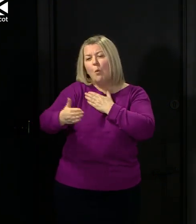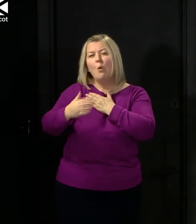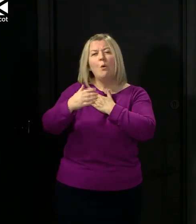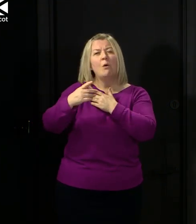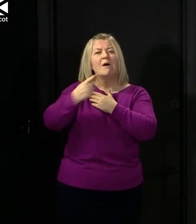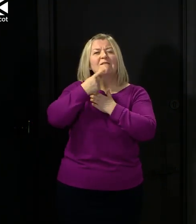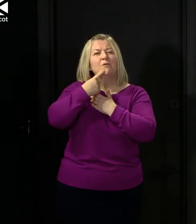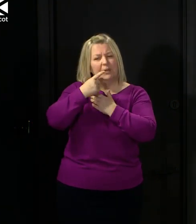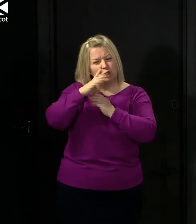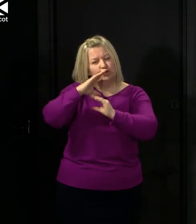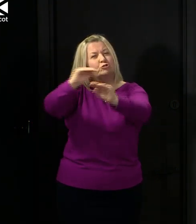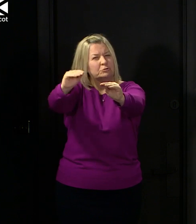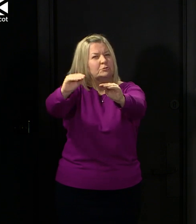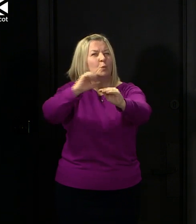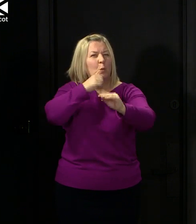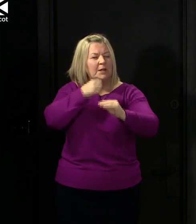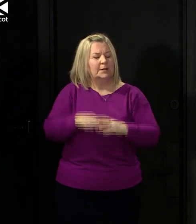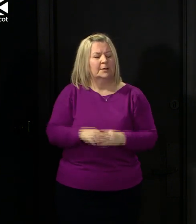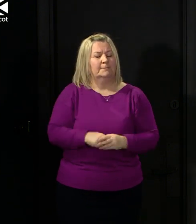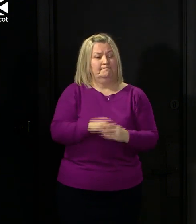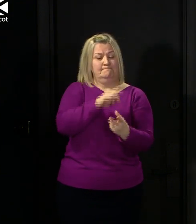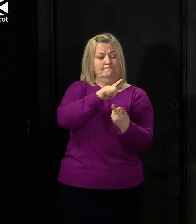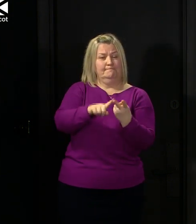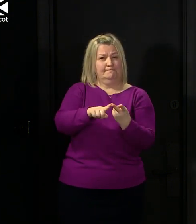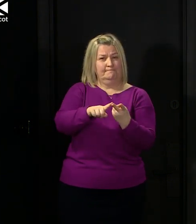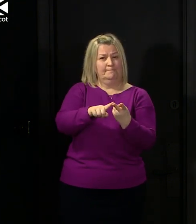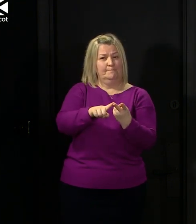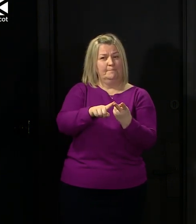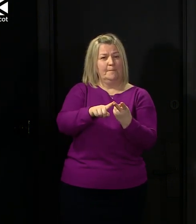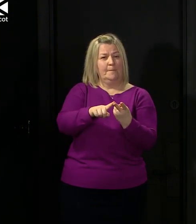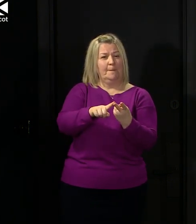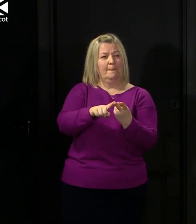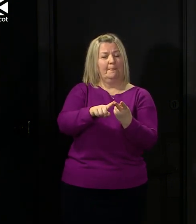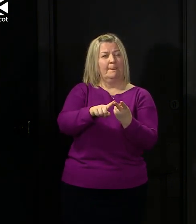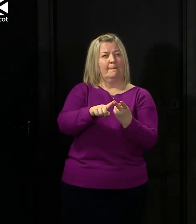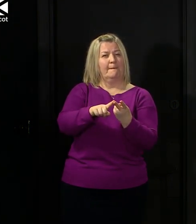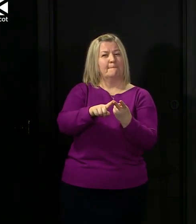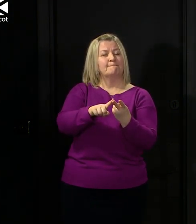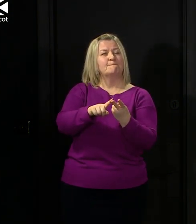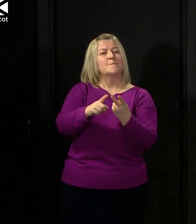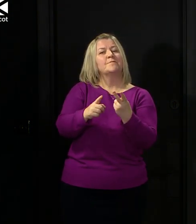the next two days. The second change is one we flagged up last week, and this will be